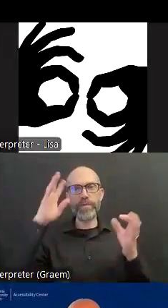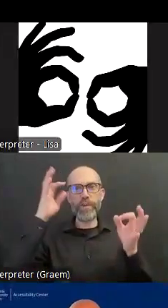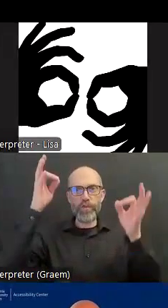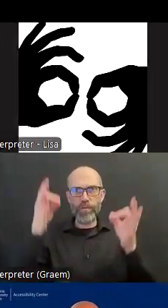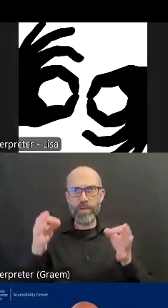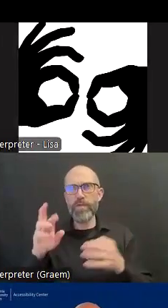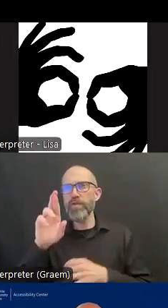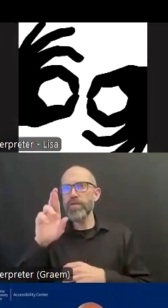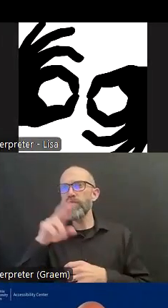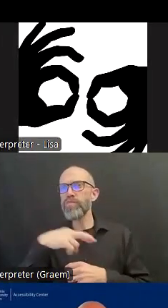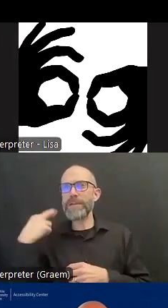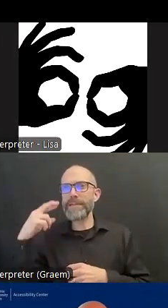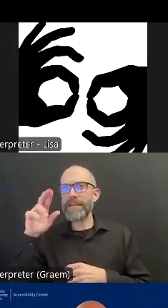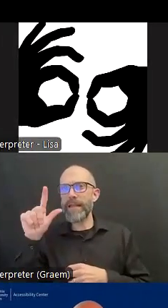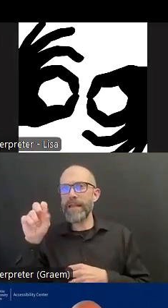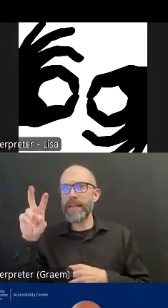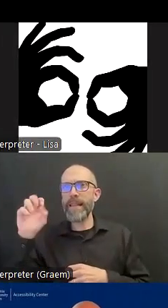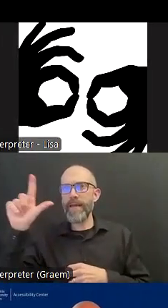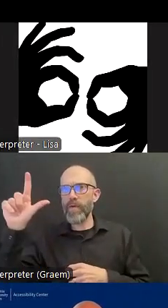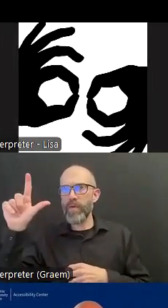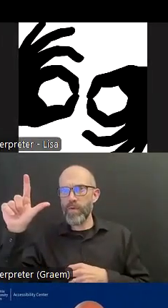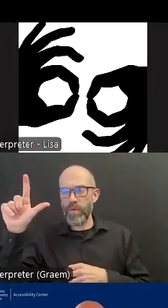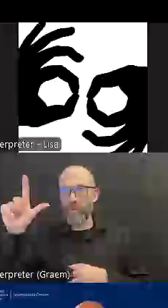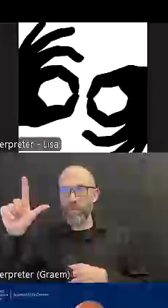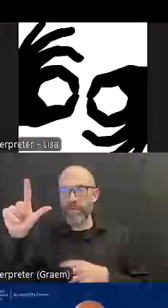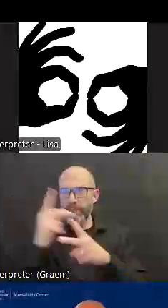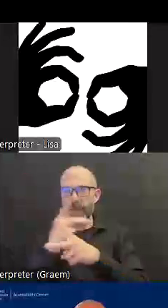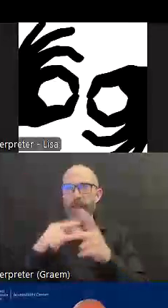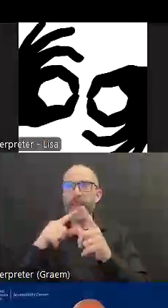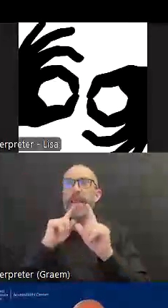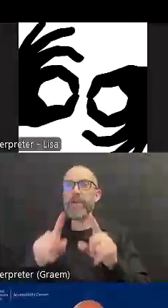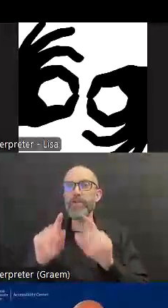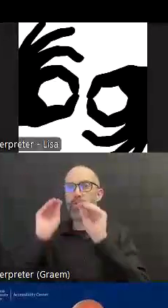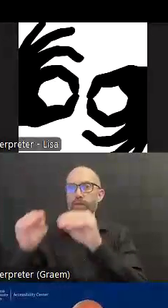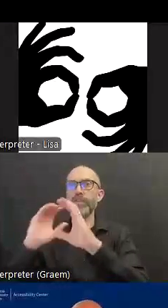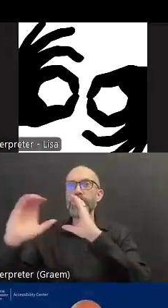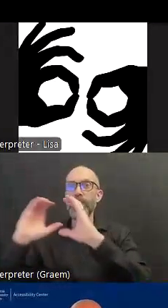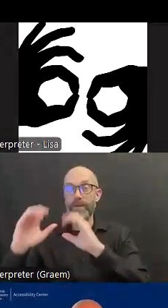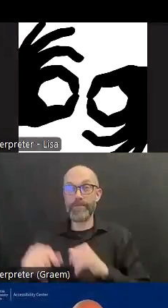and put your answers in the chat. Is it high, moderate?